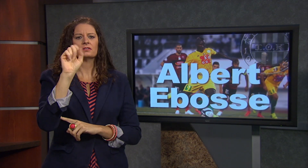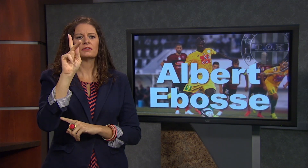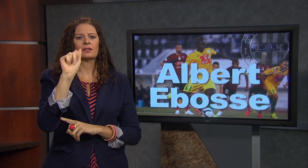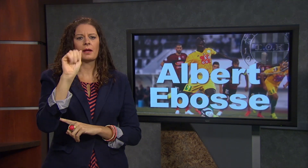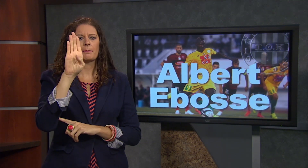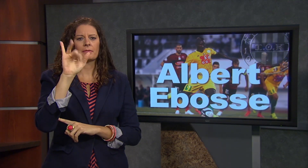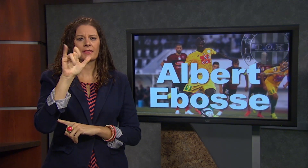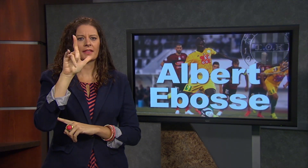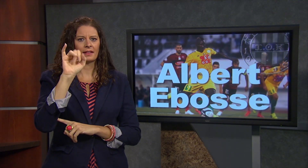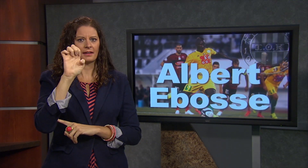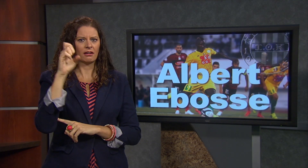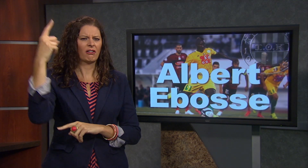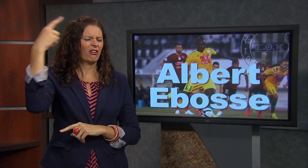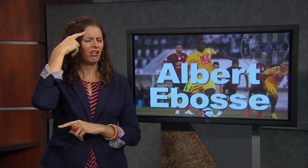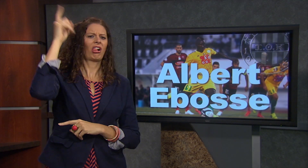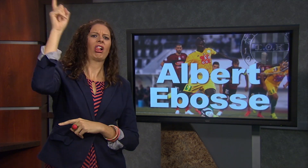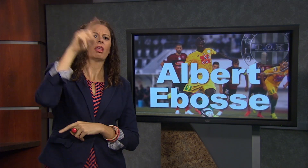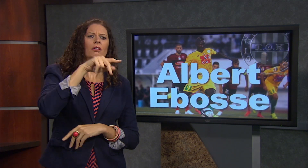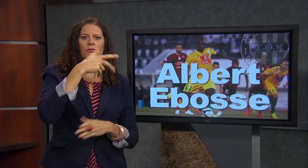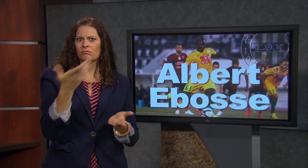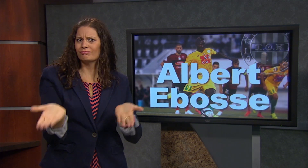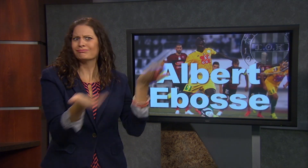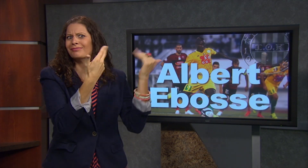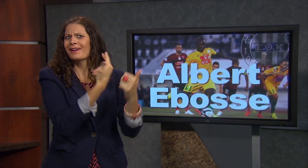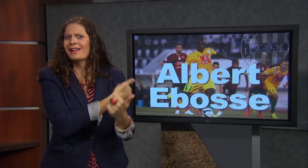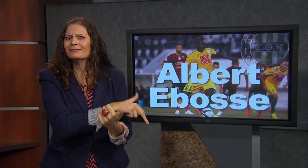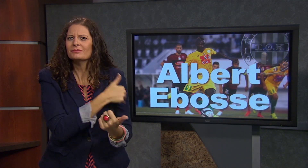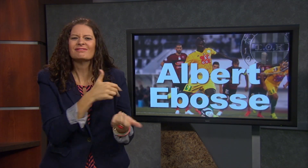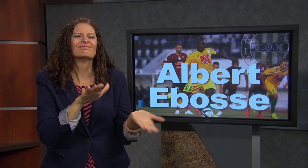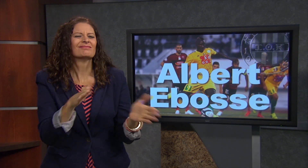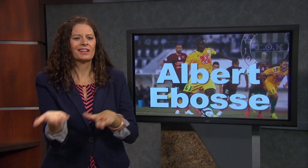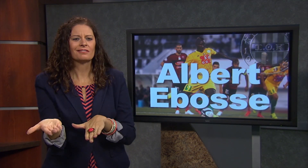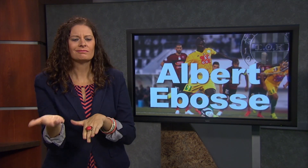Albert Ebosse in the head. He was taken to a nearby hospital where he was